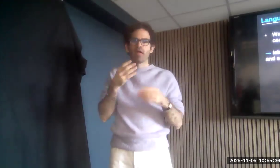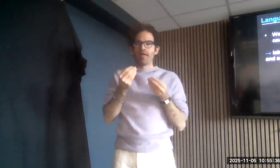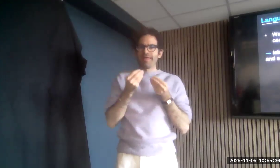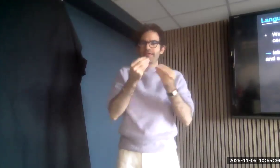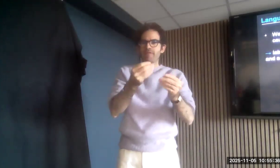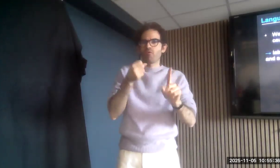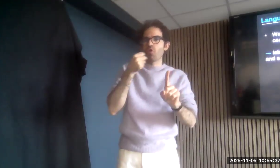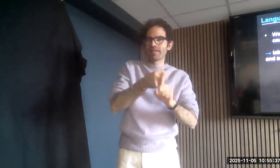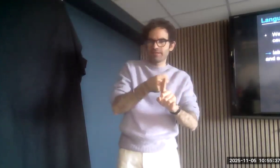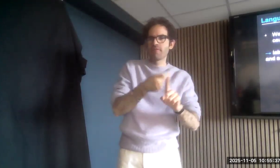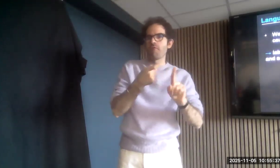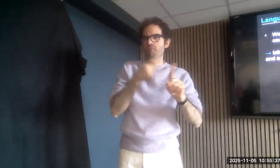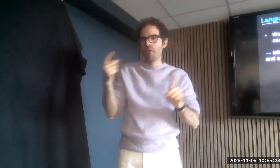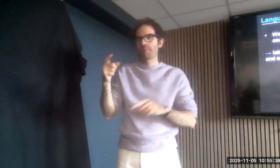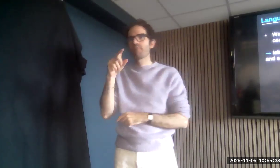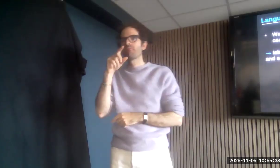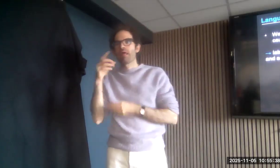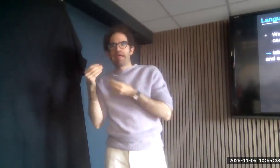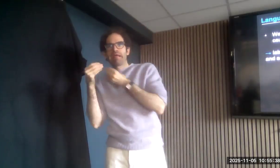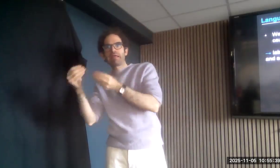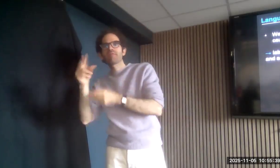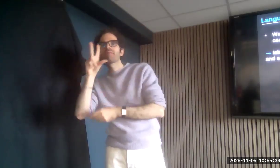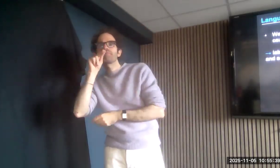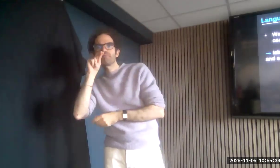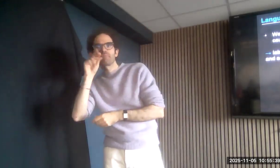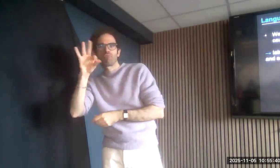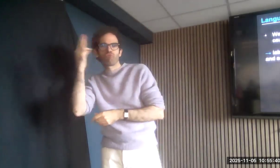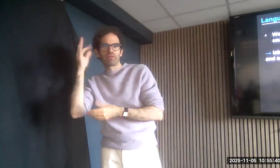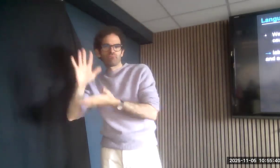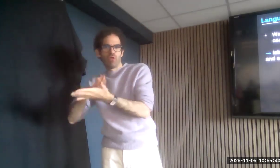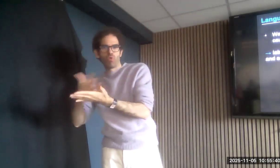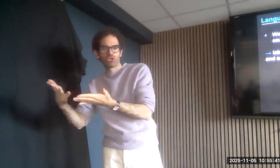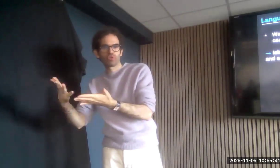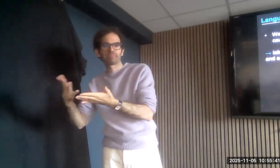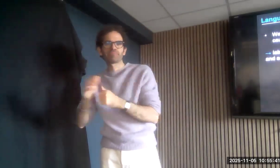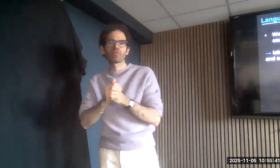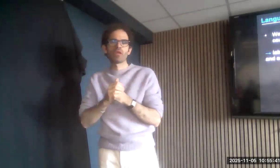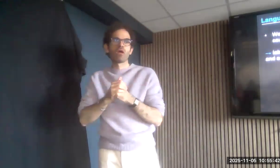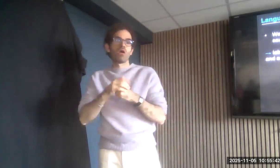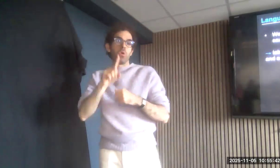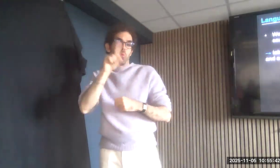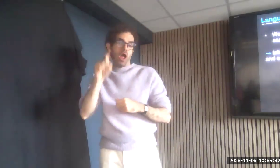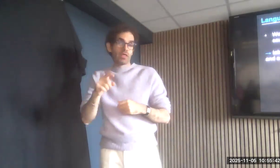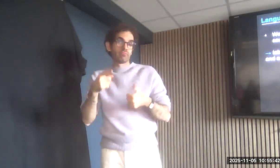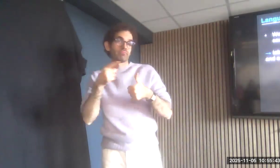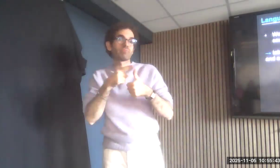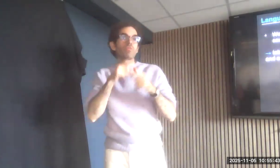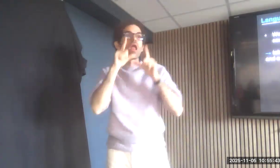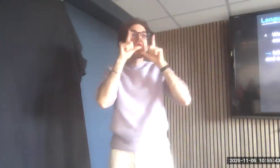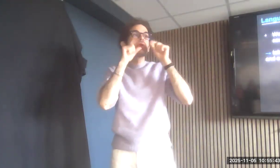So, my hypothesis is the following. We can assume that LSF was inspired by the French causative give.